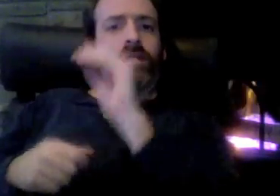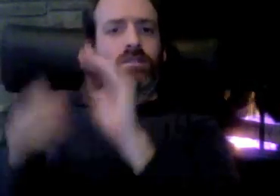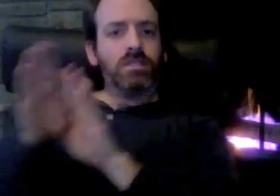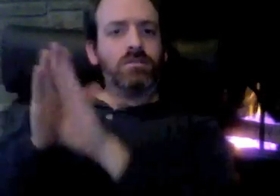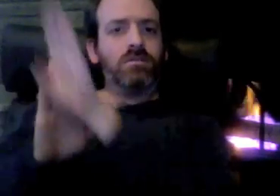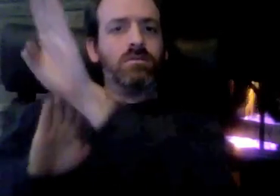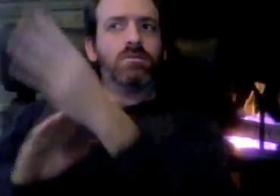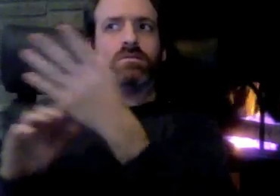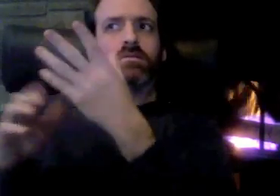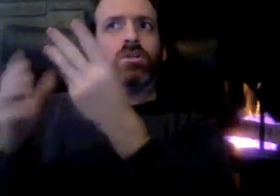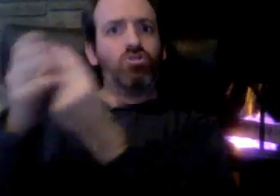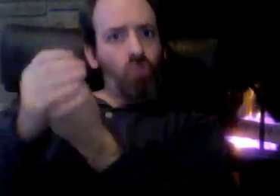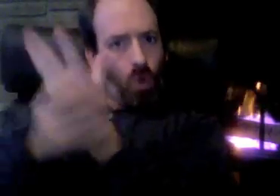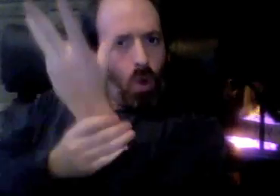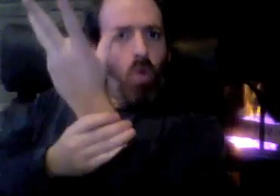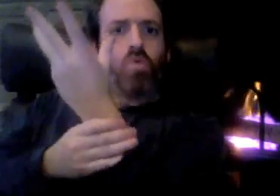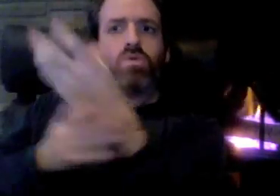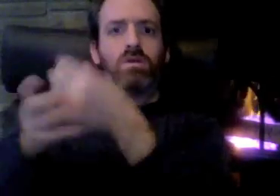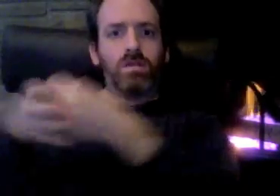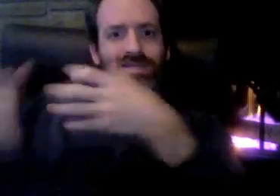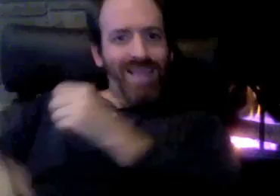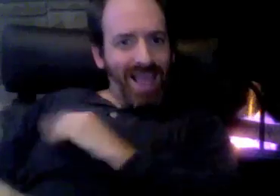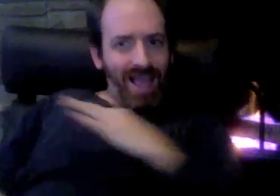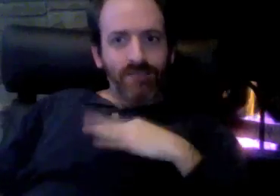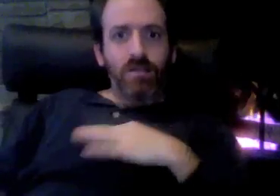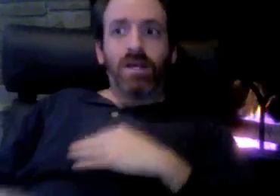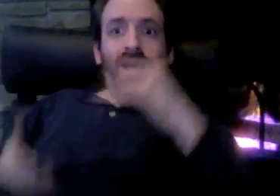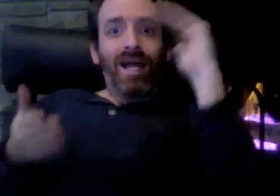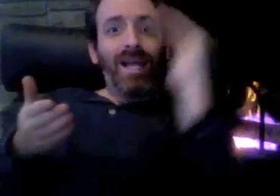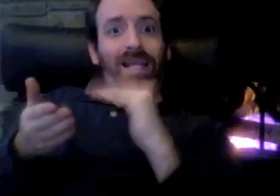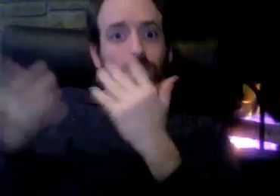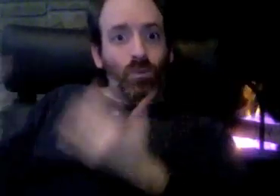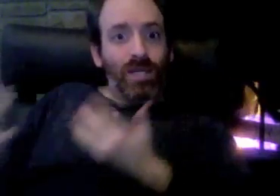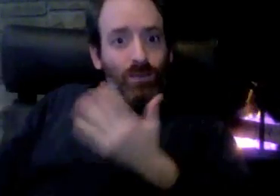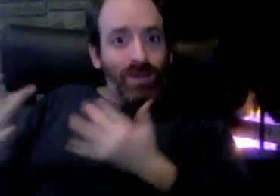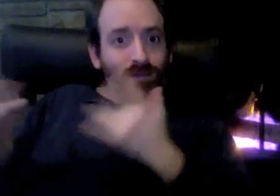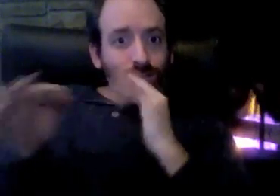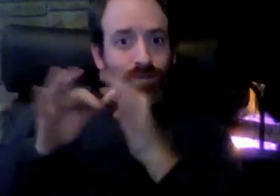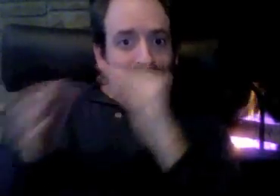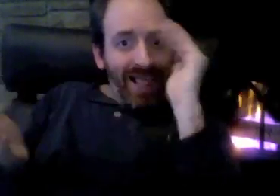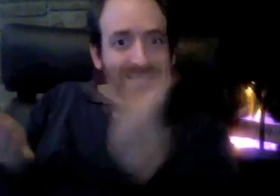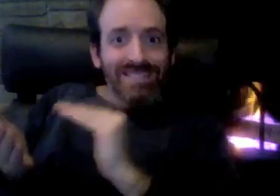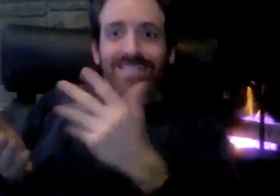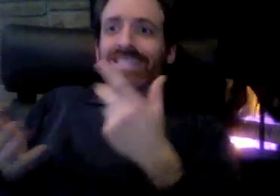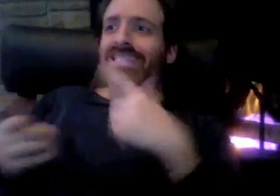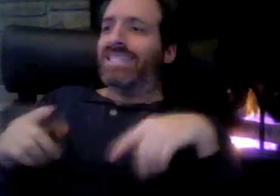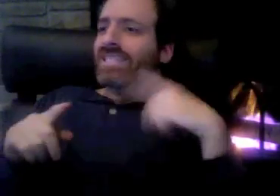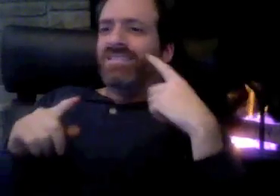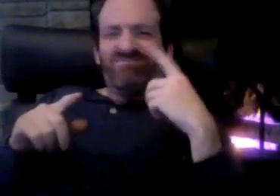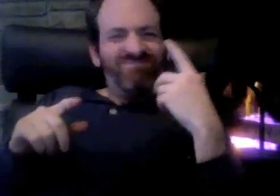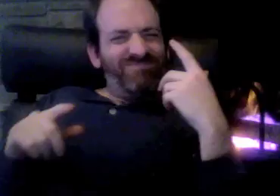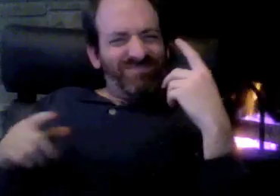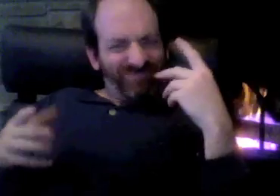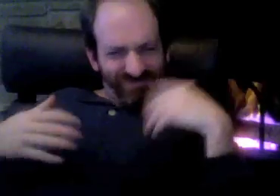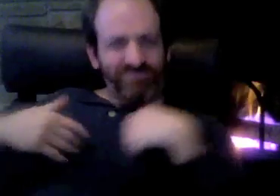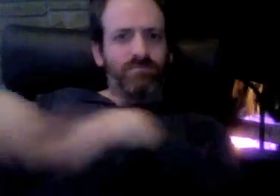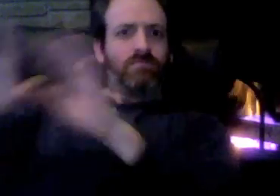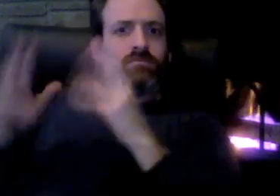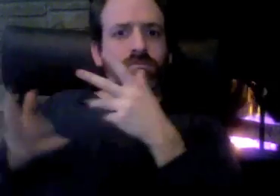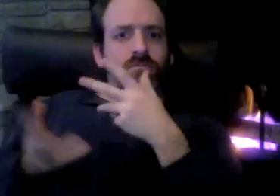The volume generated by consumers/enterprise users would contribute better service given by provider such as lower waiting time,